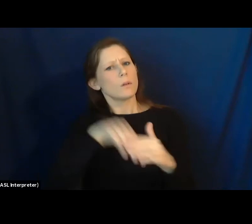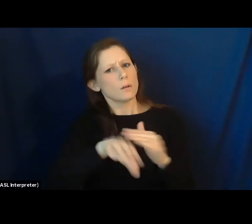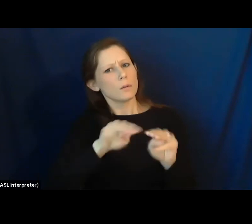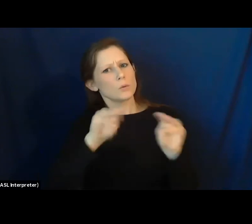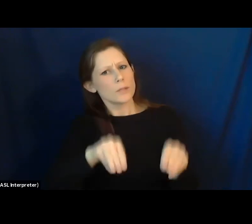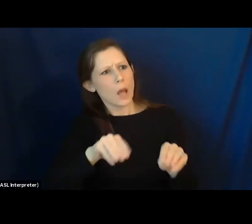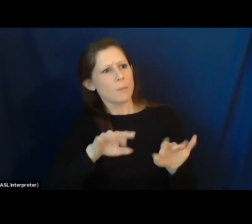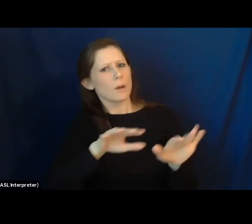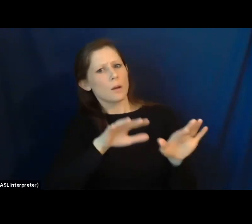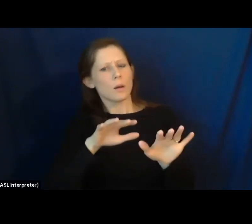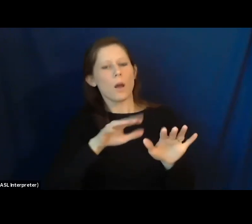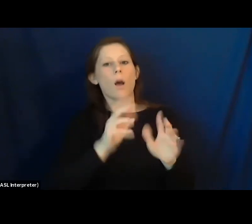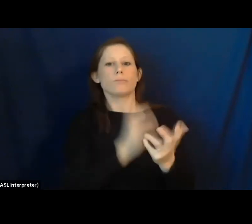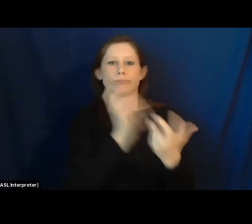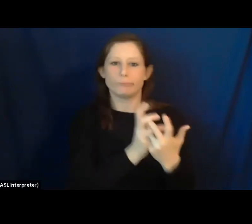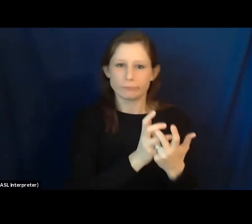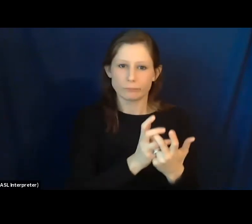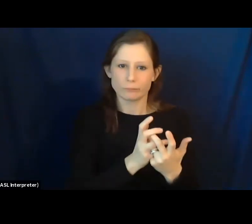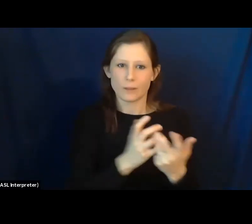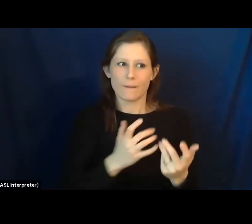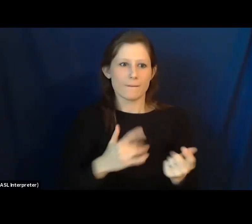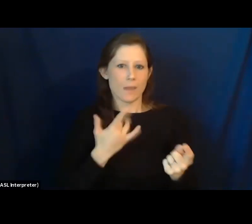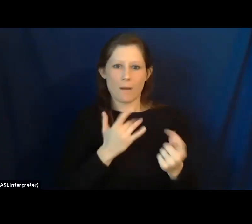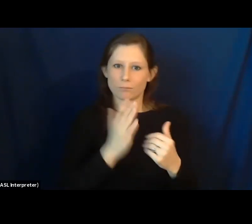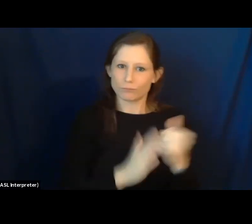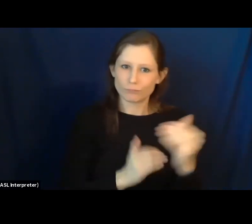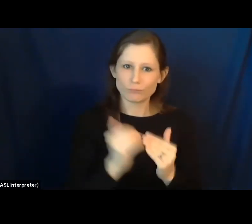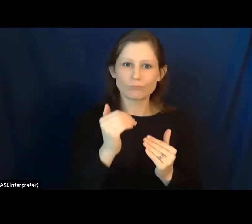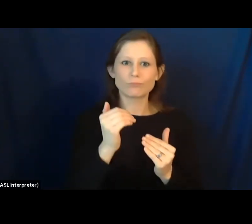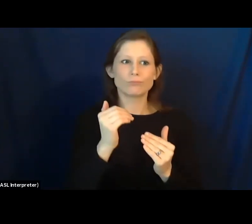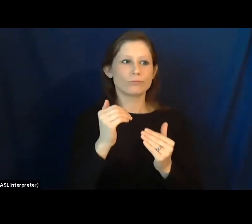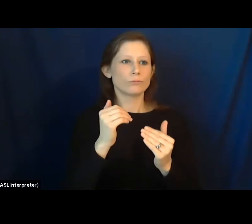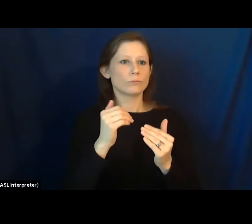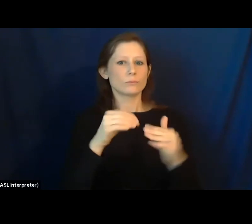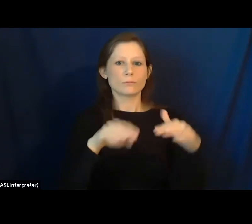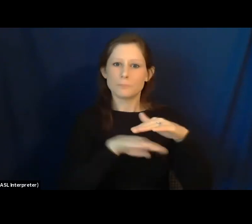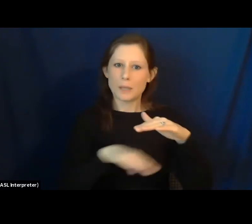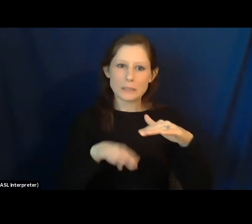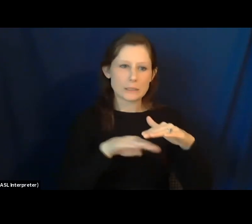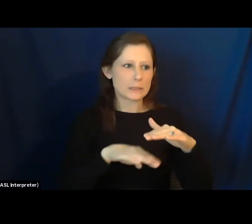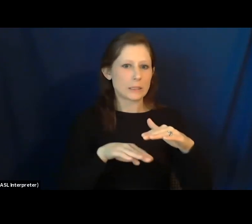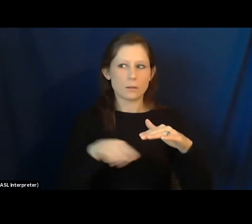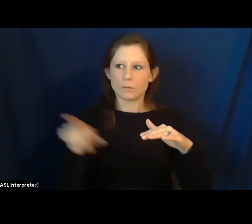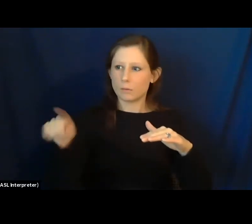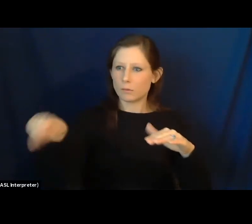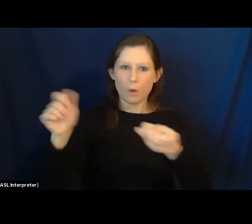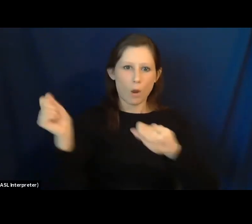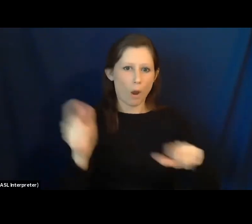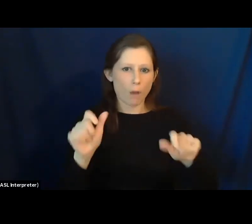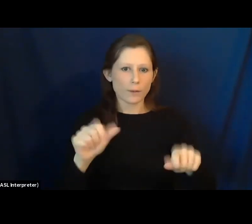a piece of themselves here when they came. To basically to be able to enjoy their experience